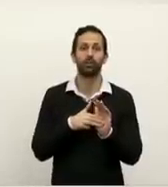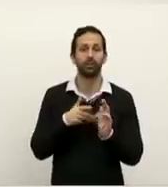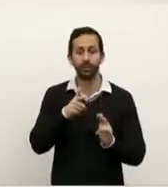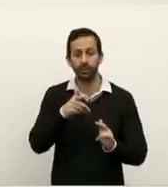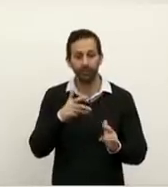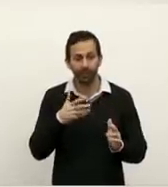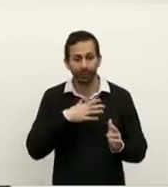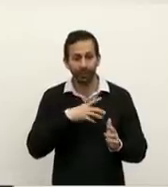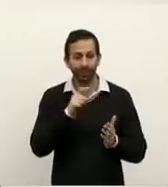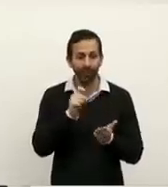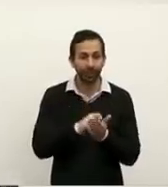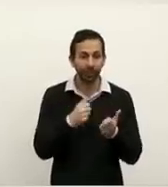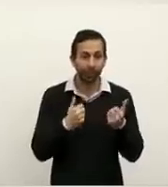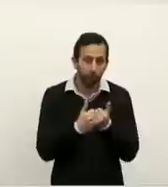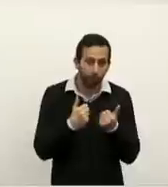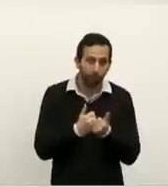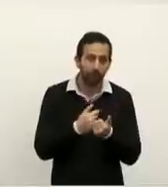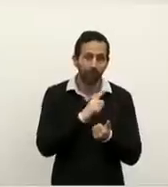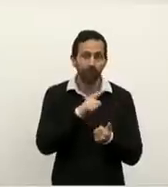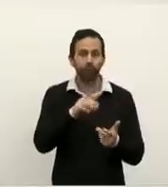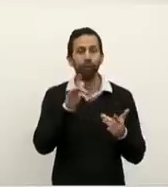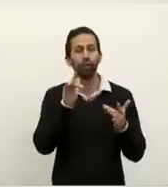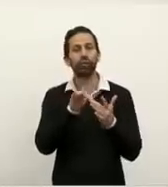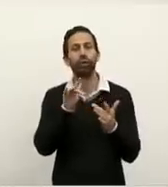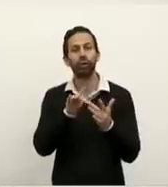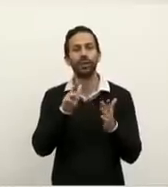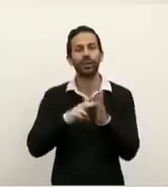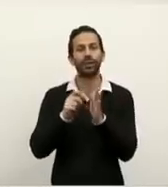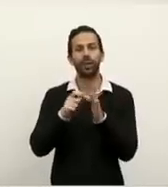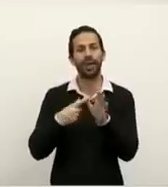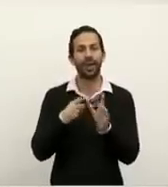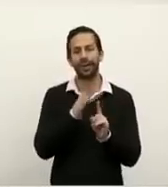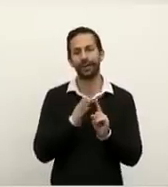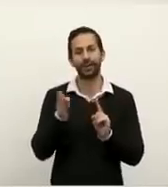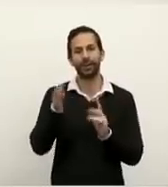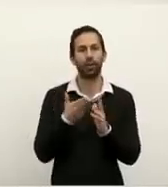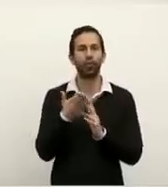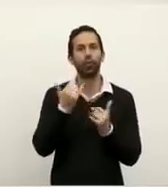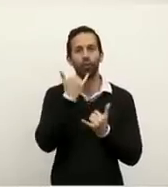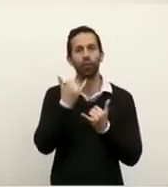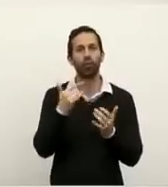that they need support with, then they contact the NDIA through the call centre